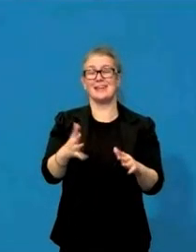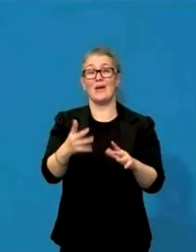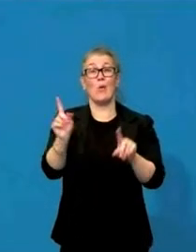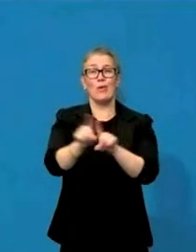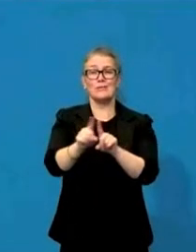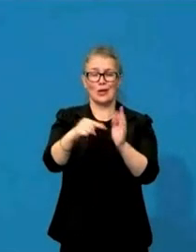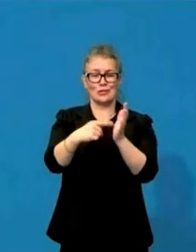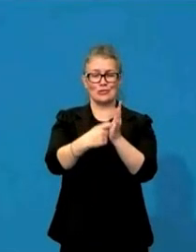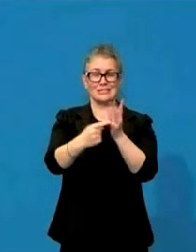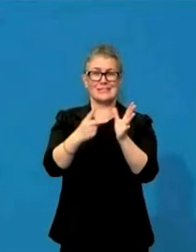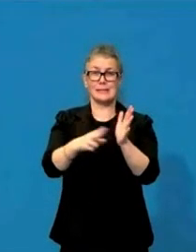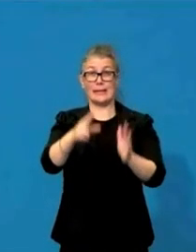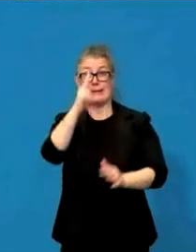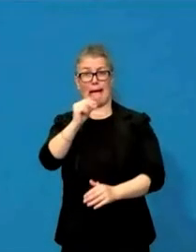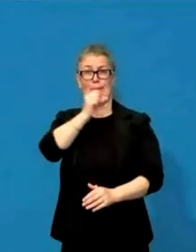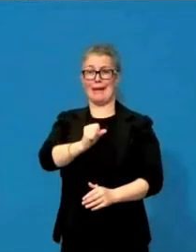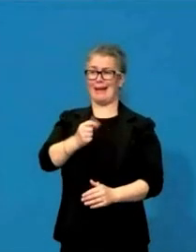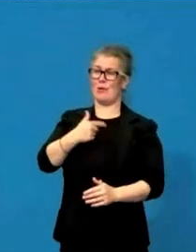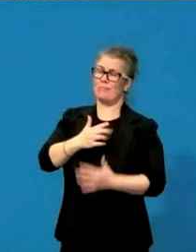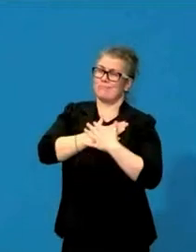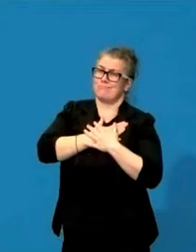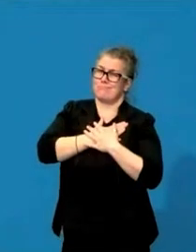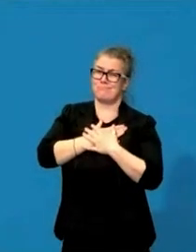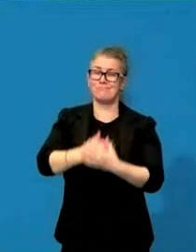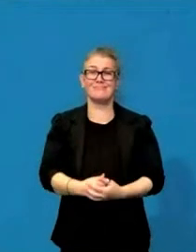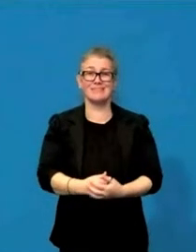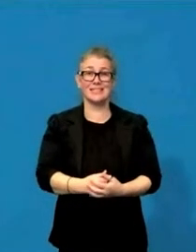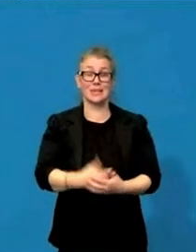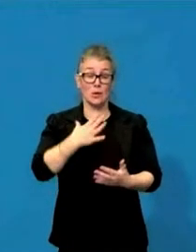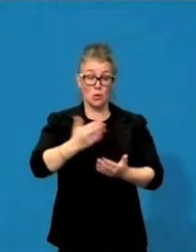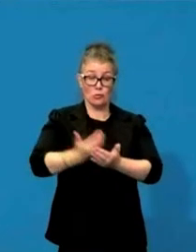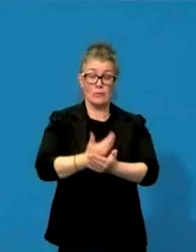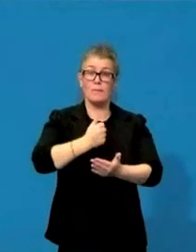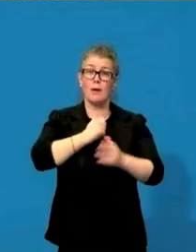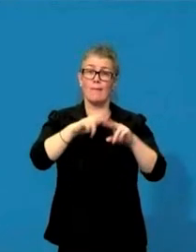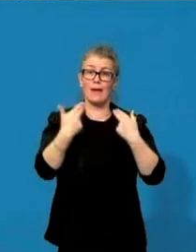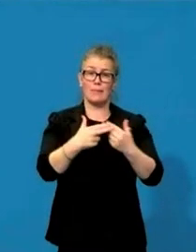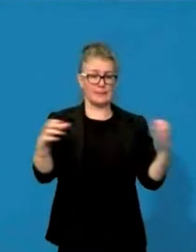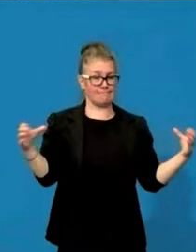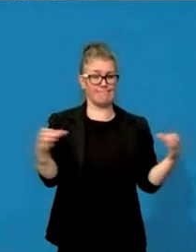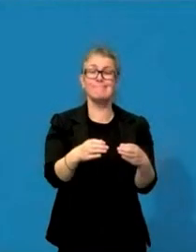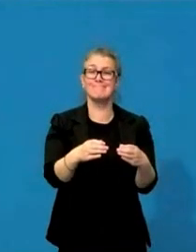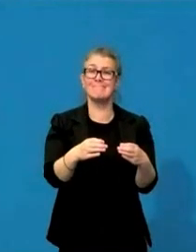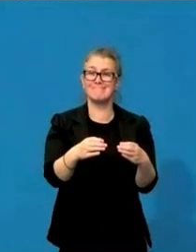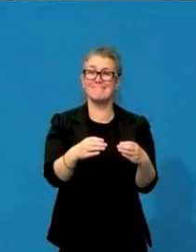guess, you know, keeping my family in place together that he was being raised in - where